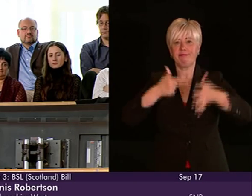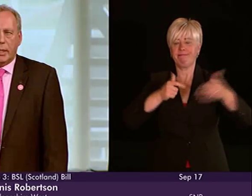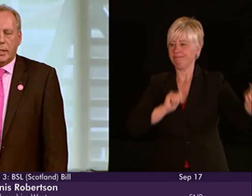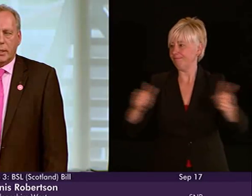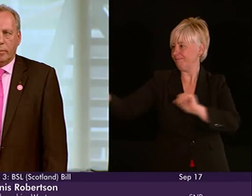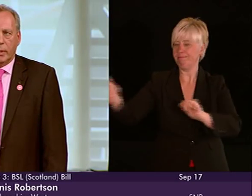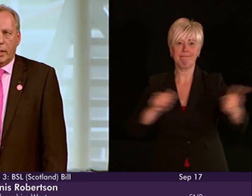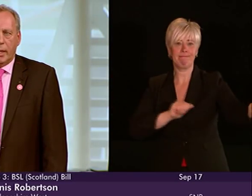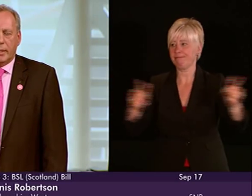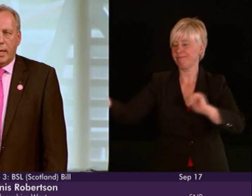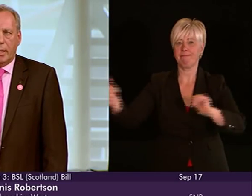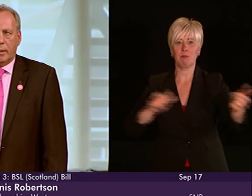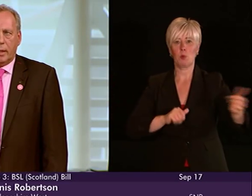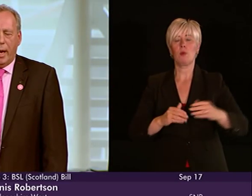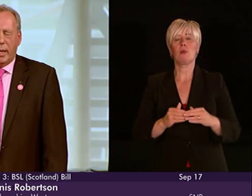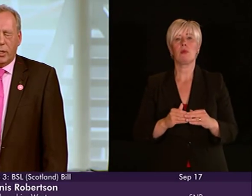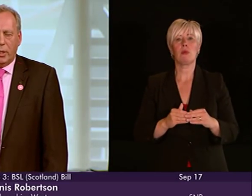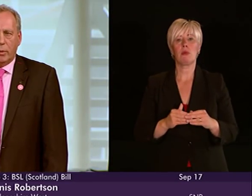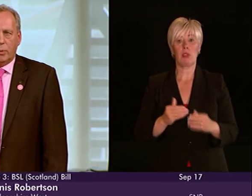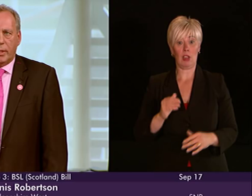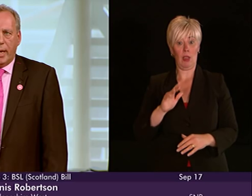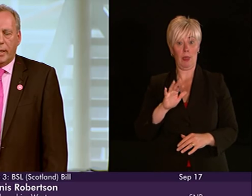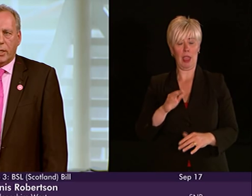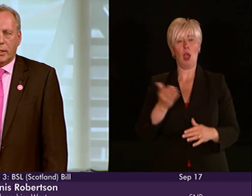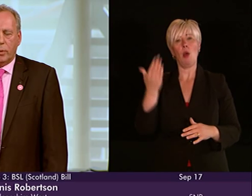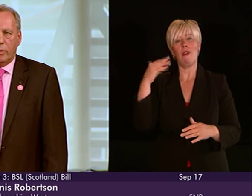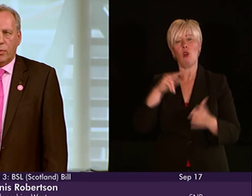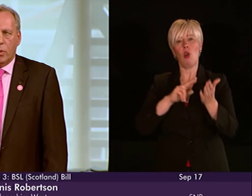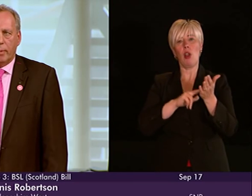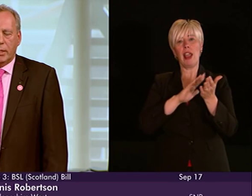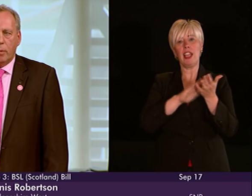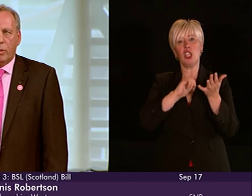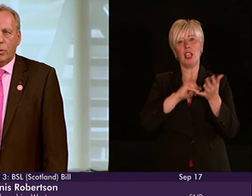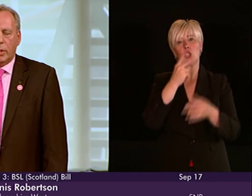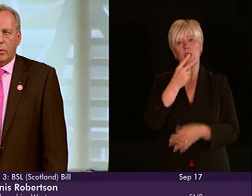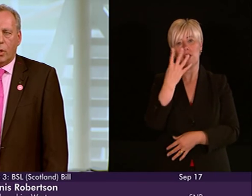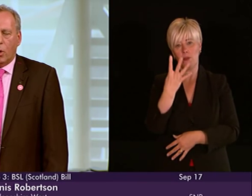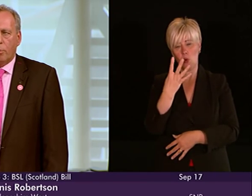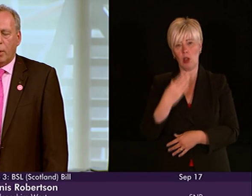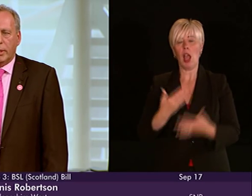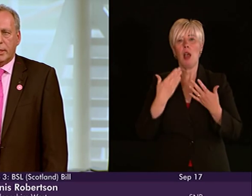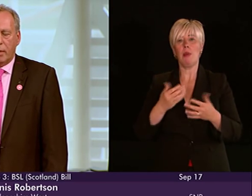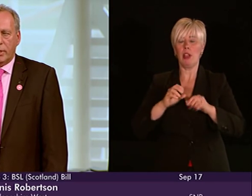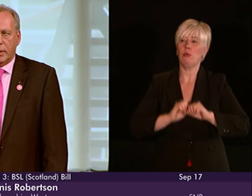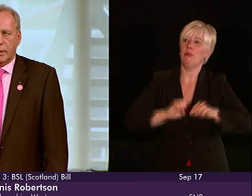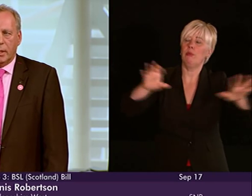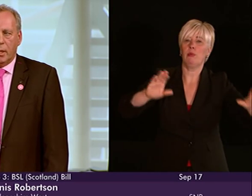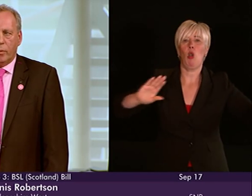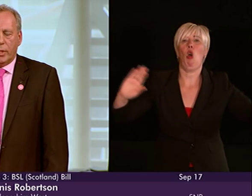relay system was initially with NHS 24, but it has now been rolled out to all public services